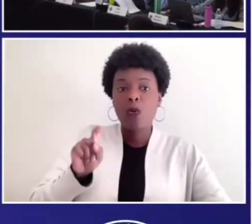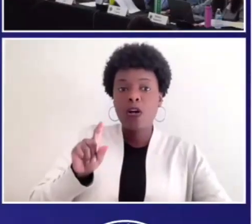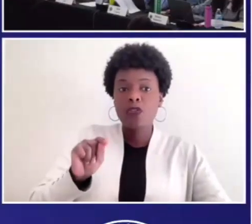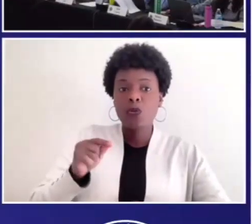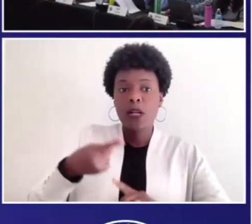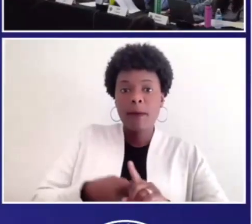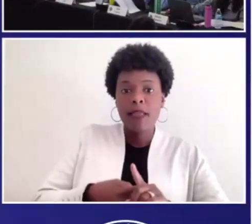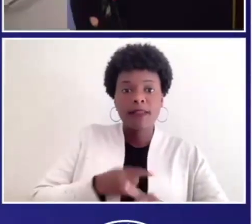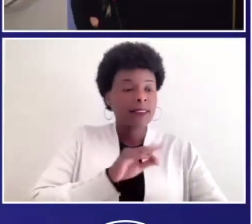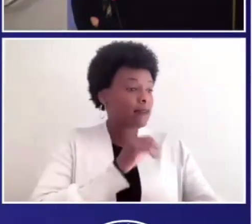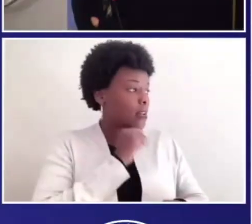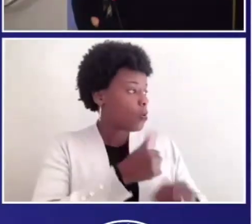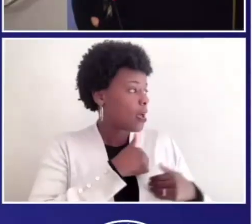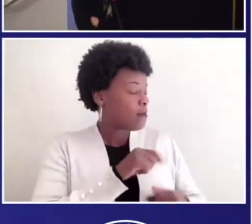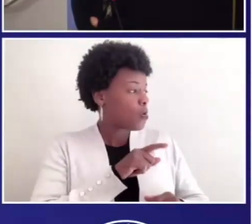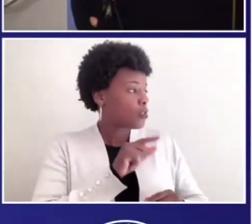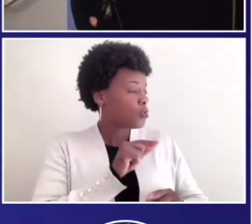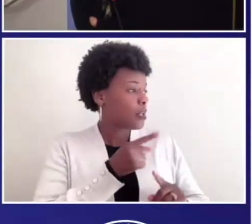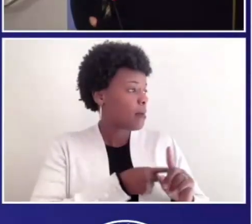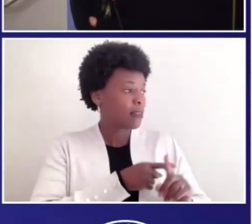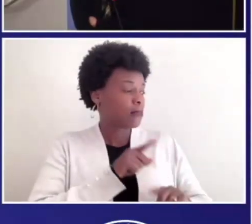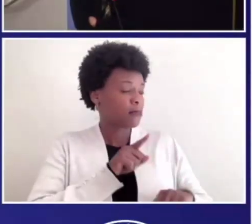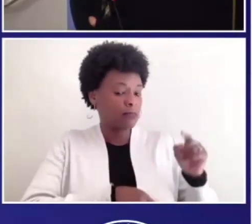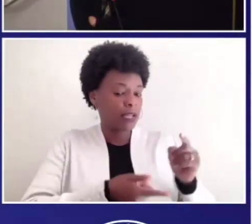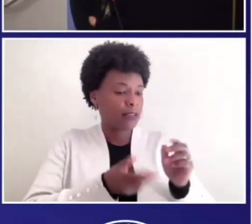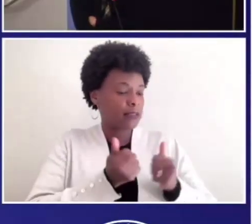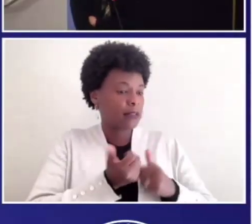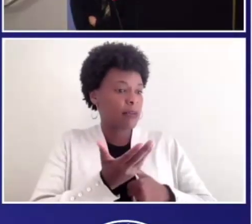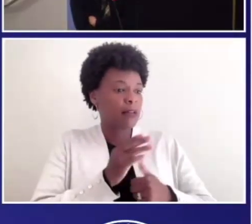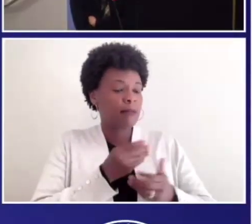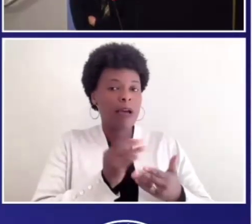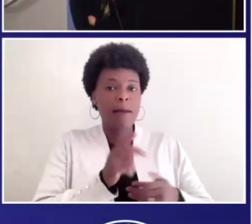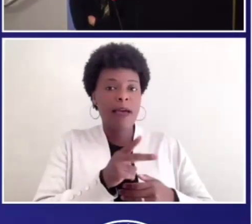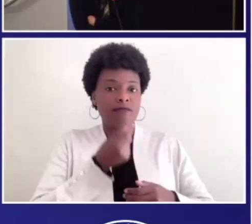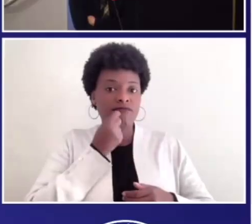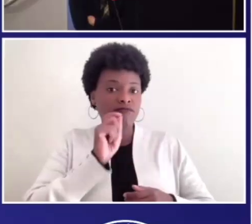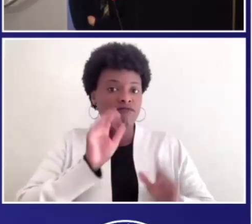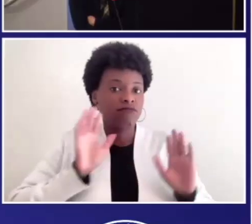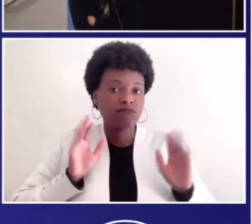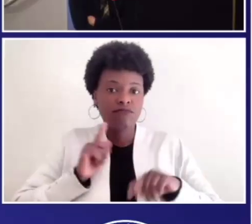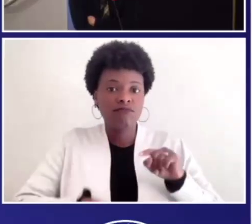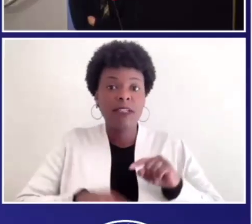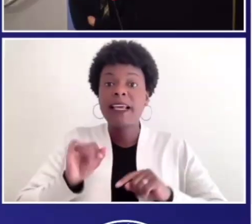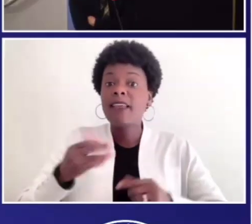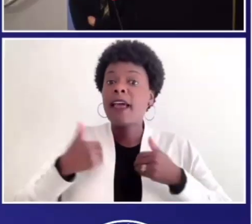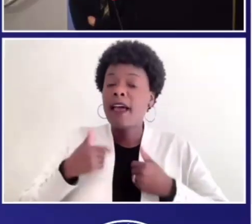If they do not have the 120th months, no, they cannot submit a buyback request at all. If they have 120 months,